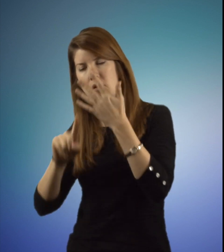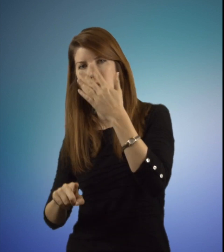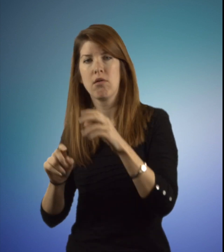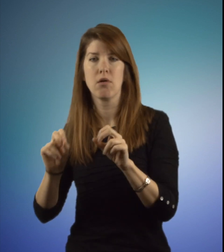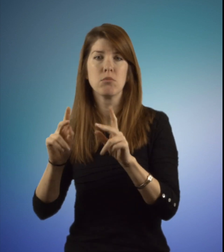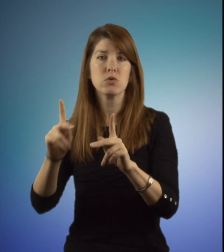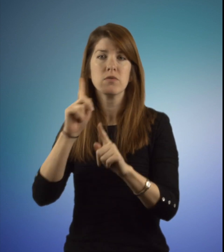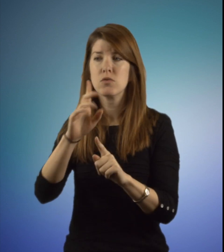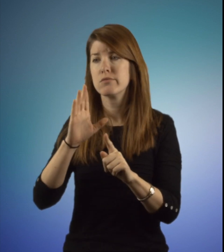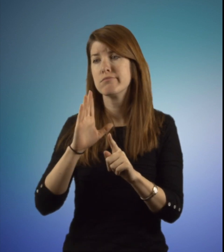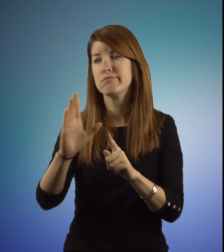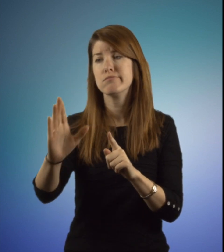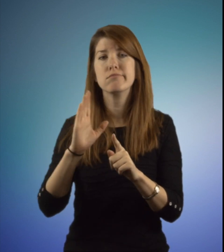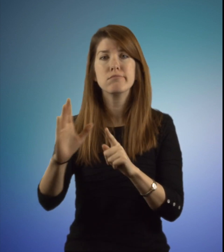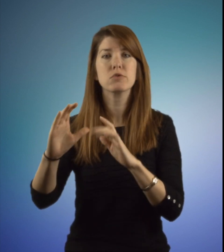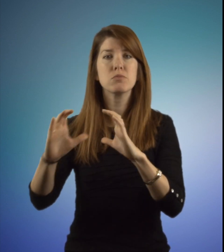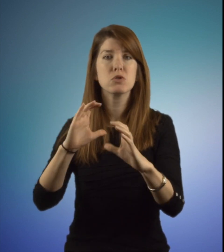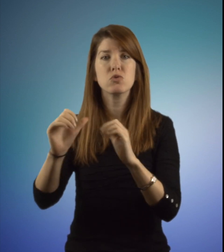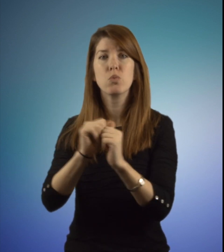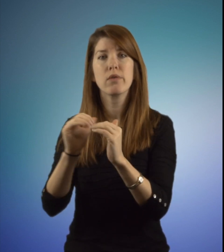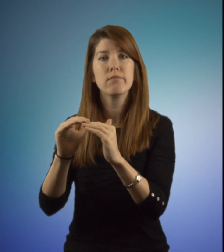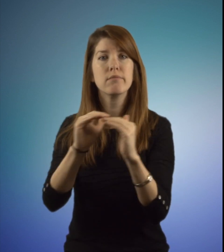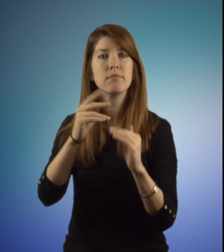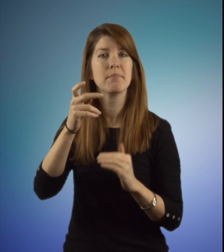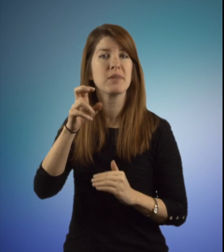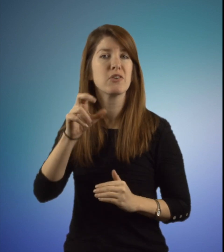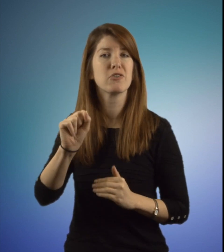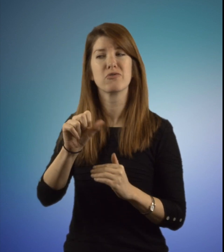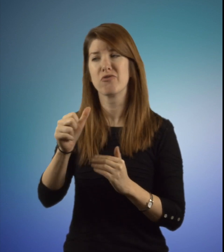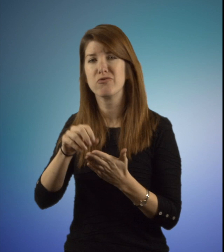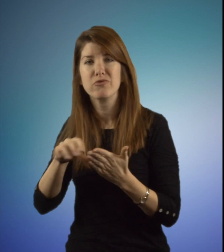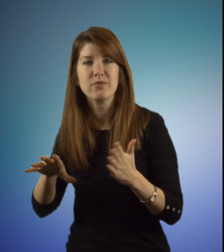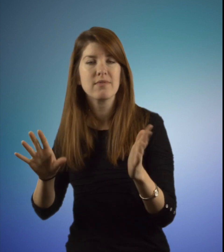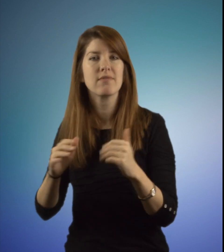but we need to consider the opportunities for their direct communications with peers,